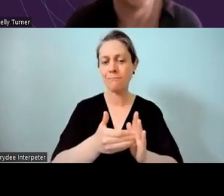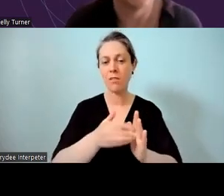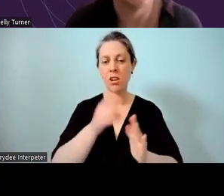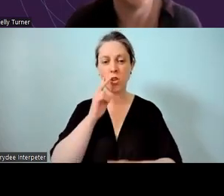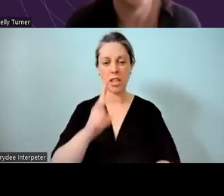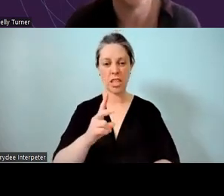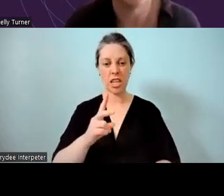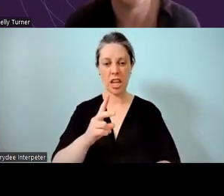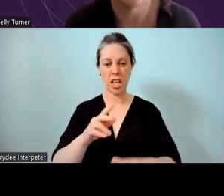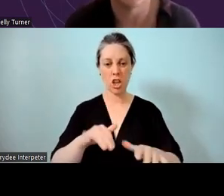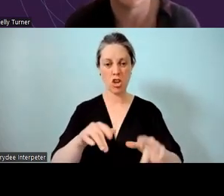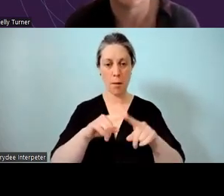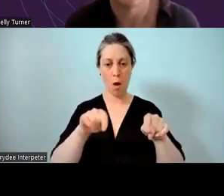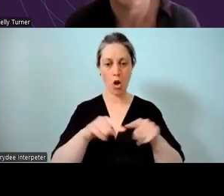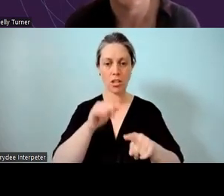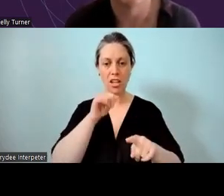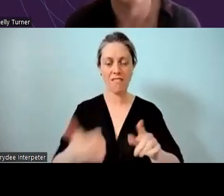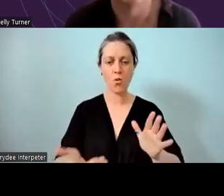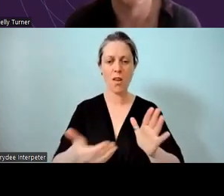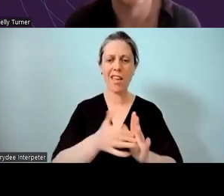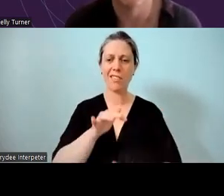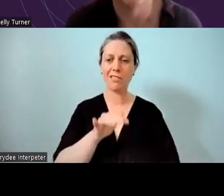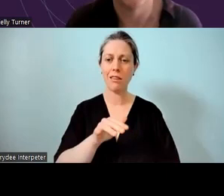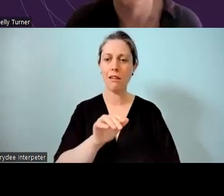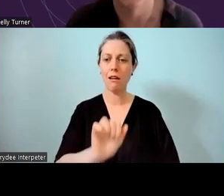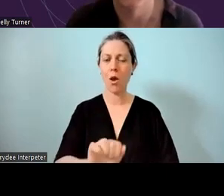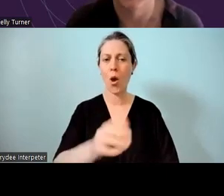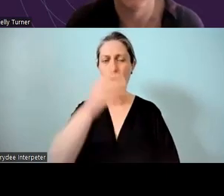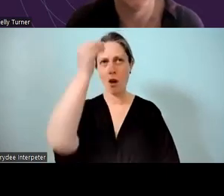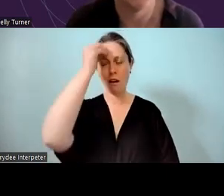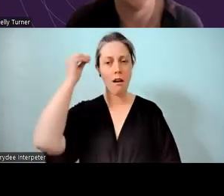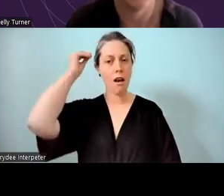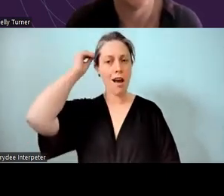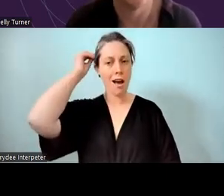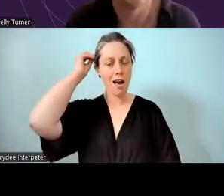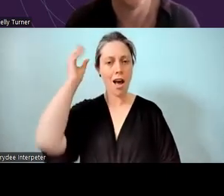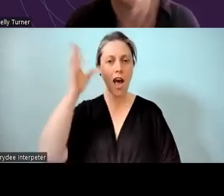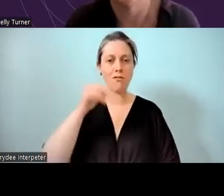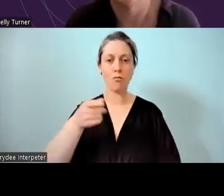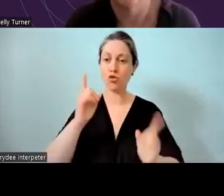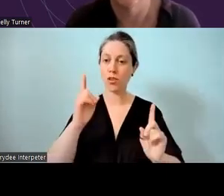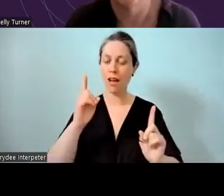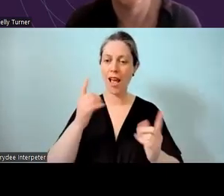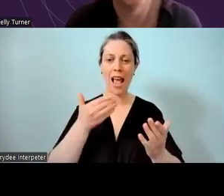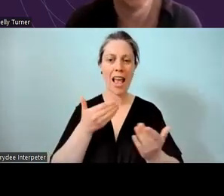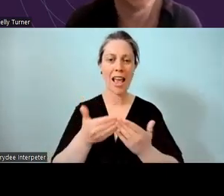And if you could just pop in there your takeaways from today, anything that you found interesting,